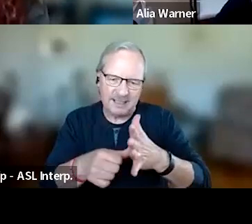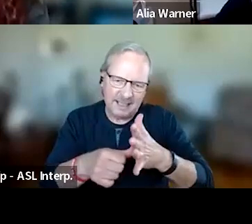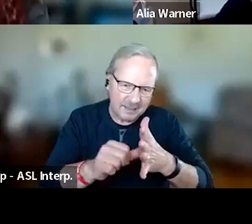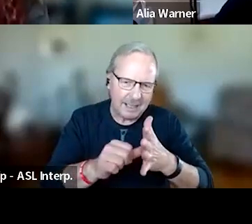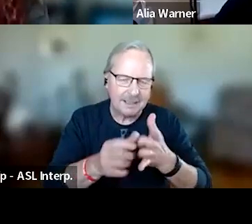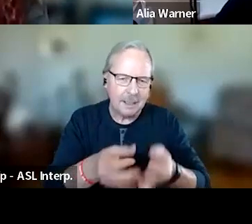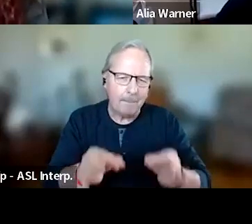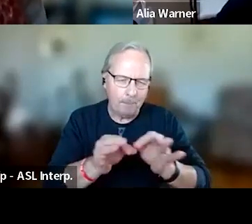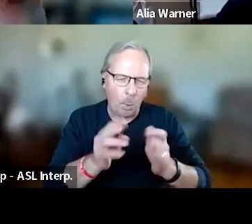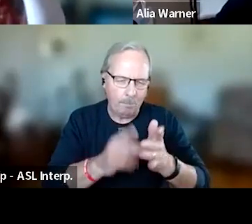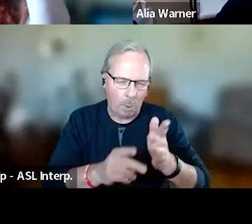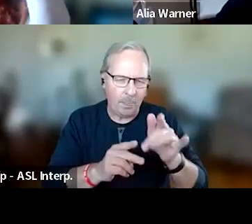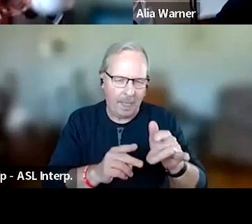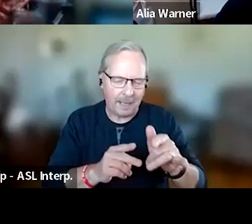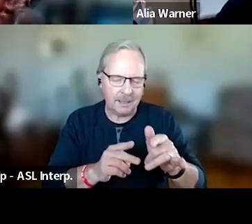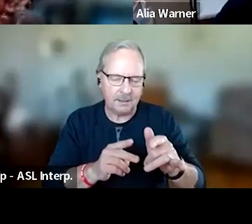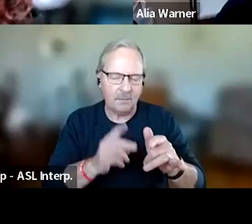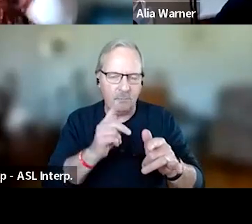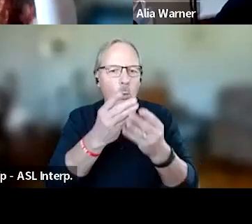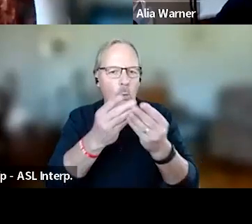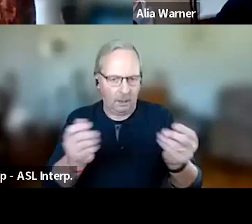that is of recovery for people with mental